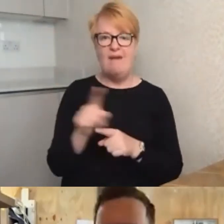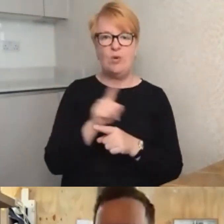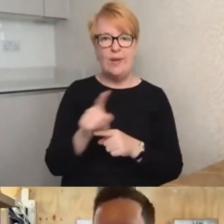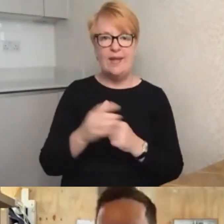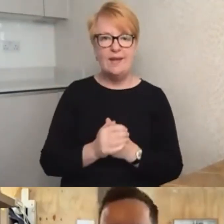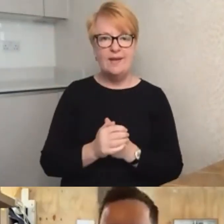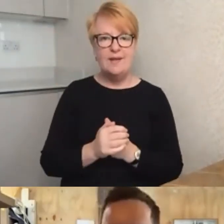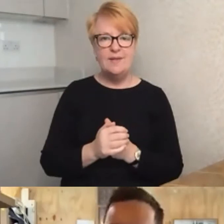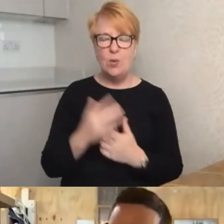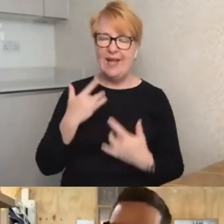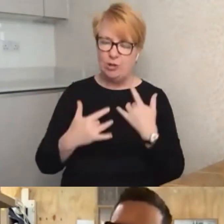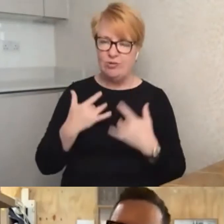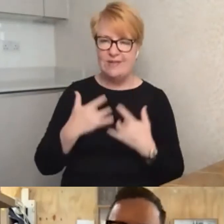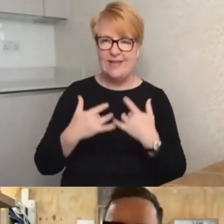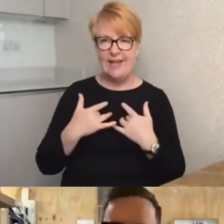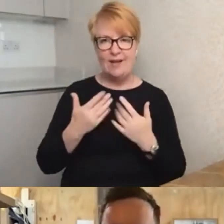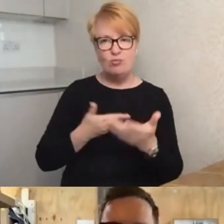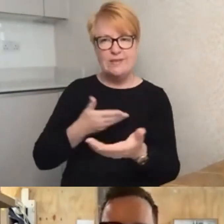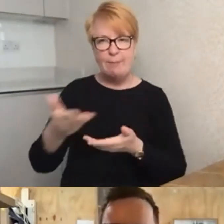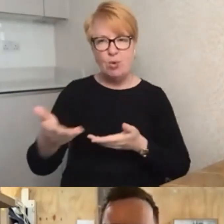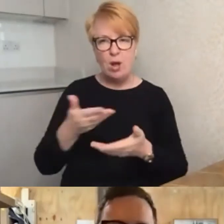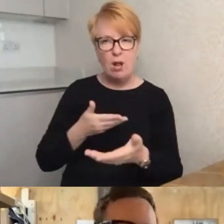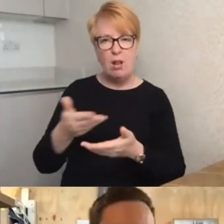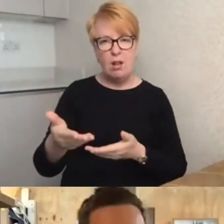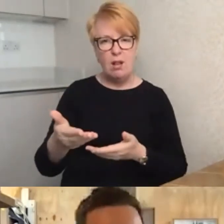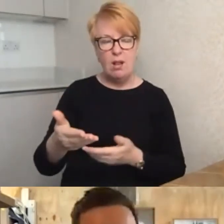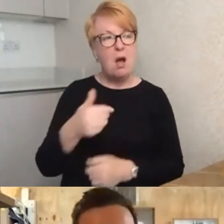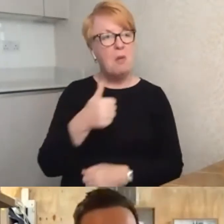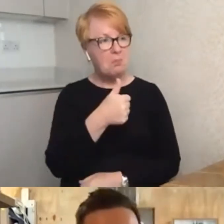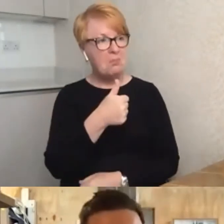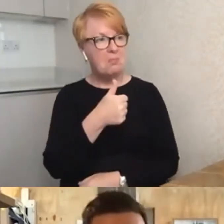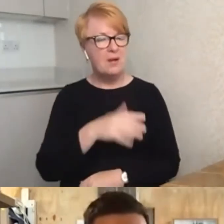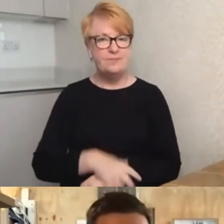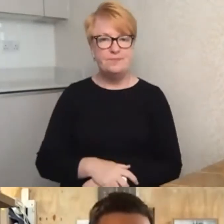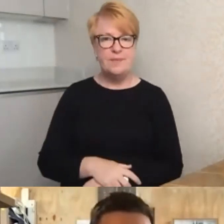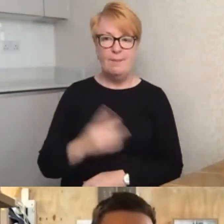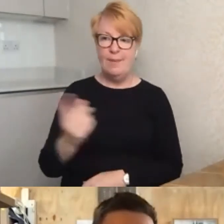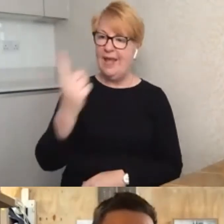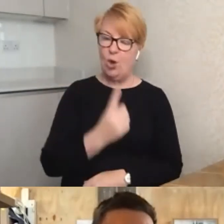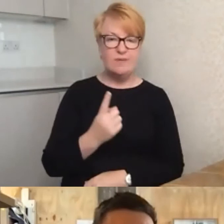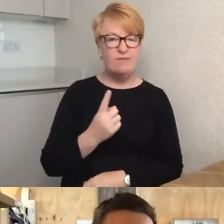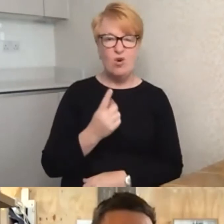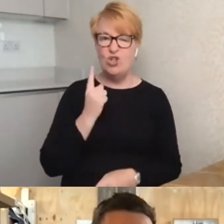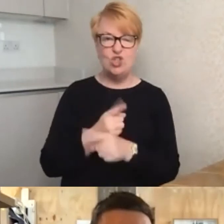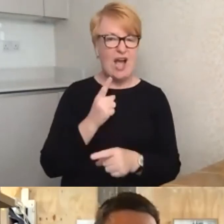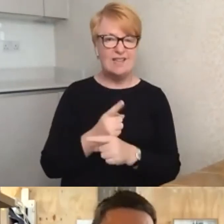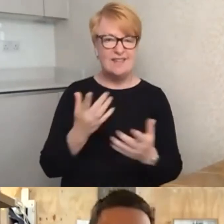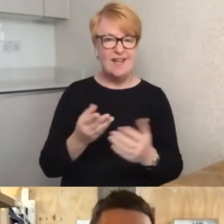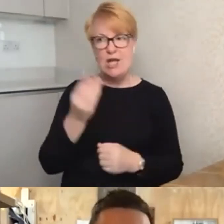reciprocal relationship where he is useful when we kind of acknowledged that. But he also comes in just for chat, and sometimes he helps me hang pictures on the wall